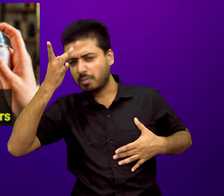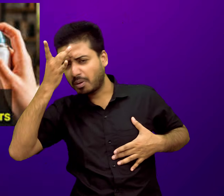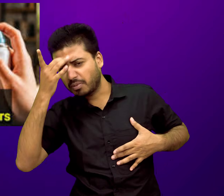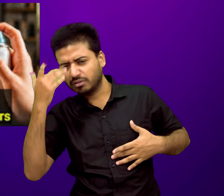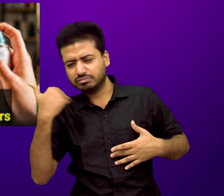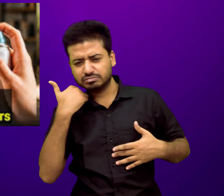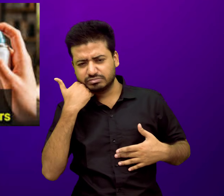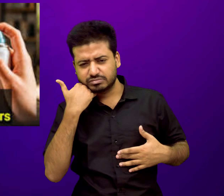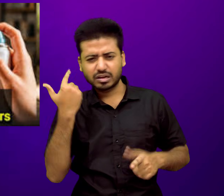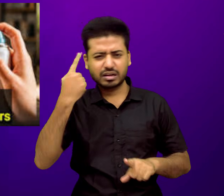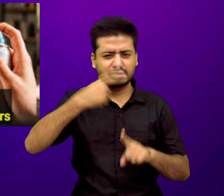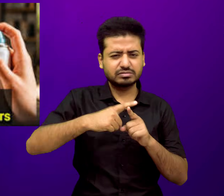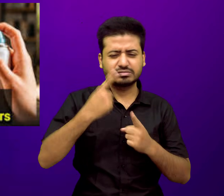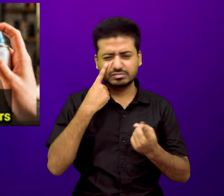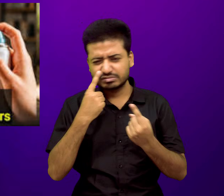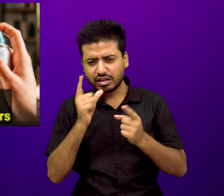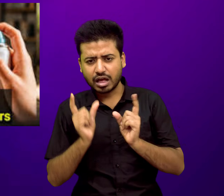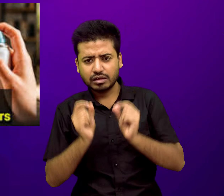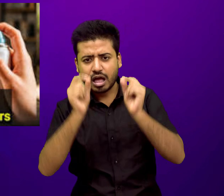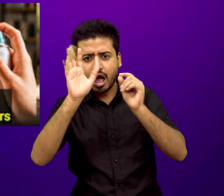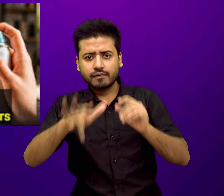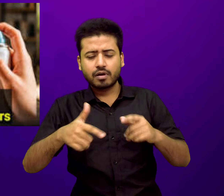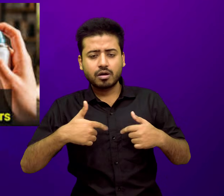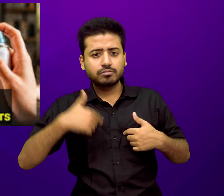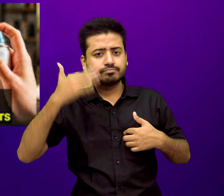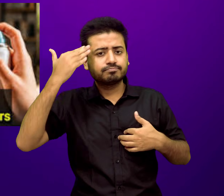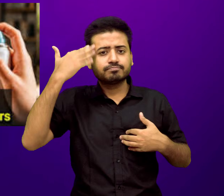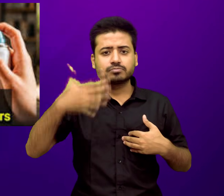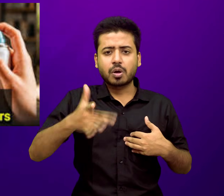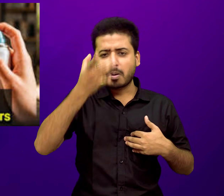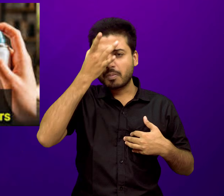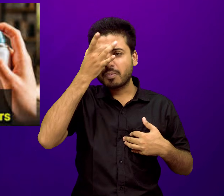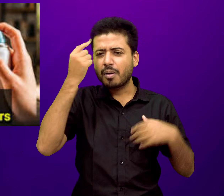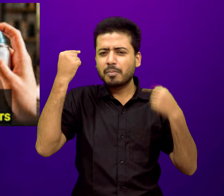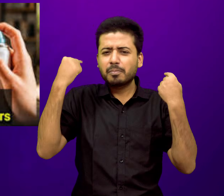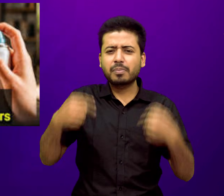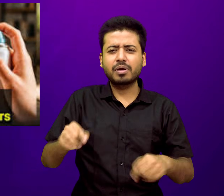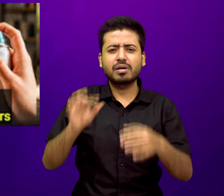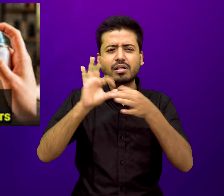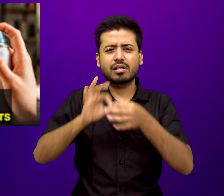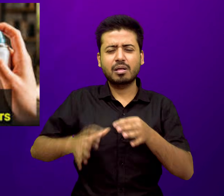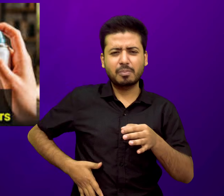disruptors, chemicals that can interfere with the body's hormonal systems. Additionally, when